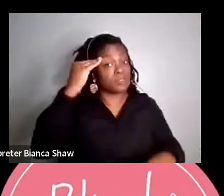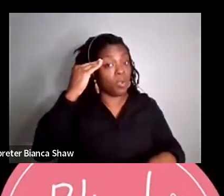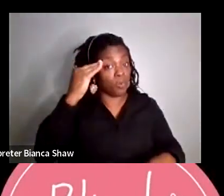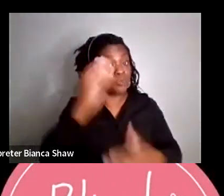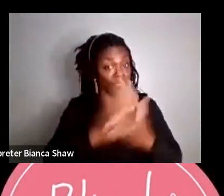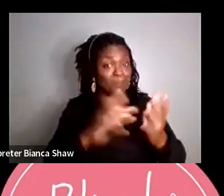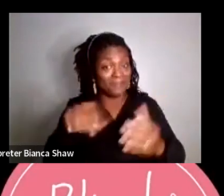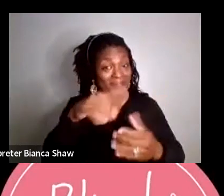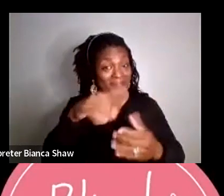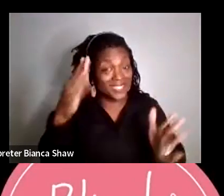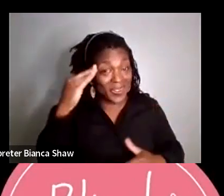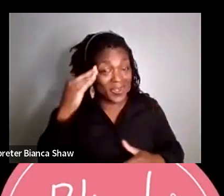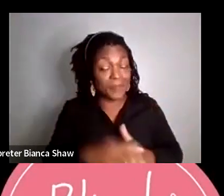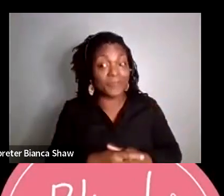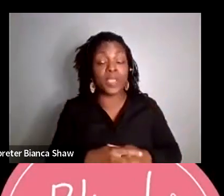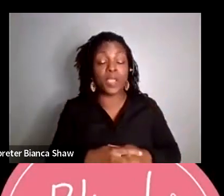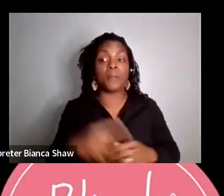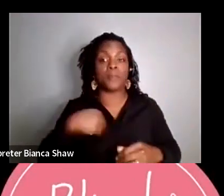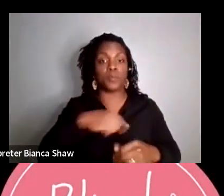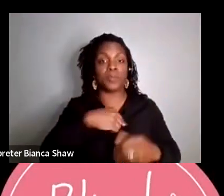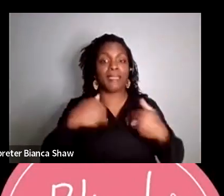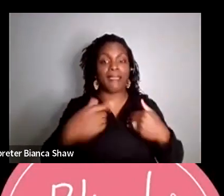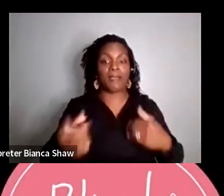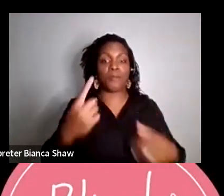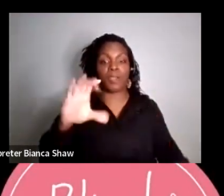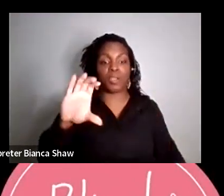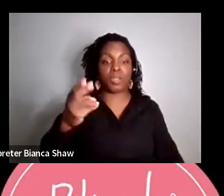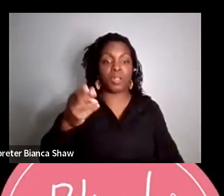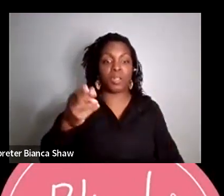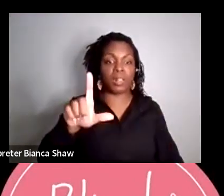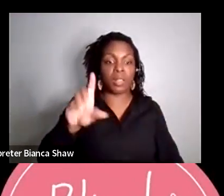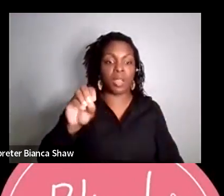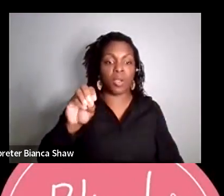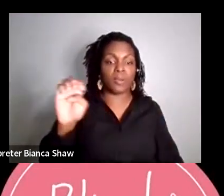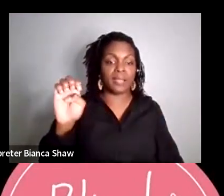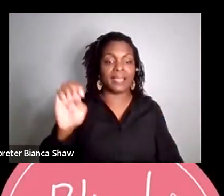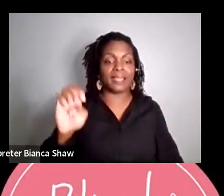We had Chloe 2. we called ash